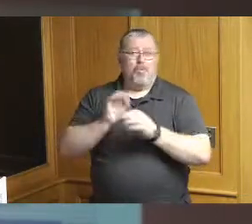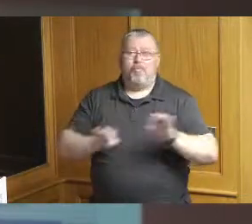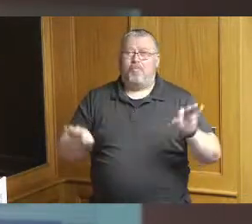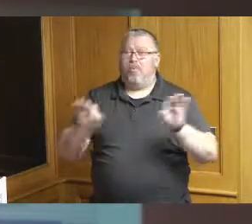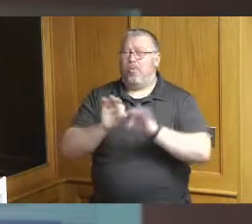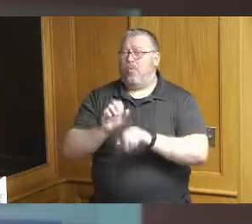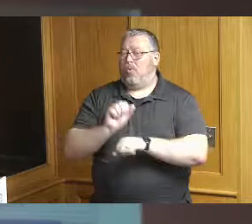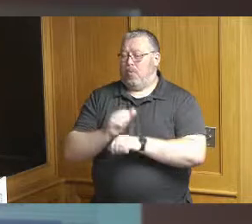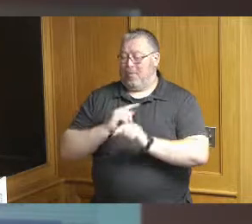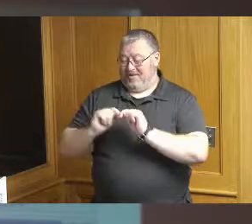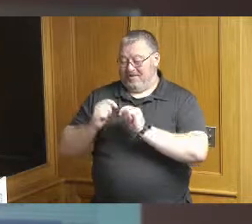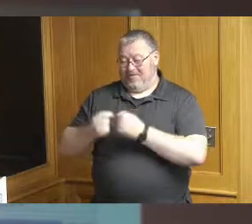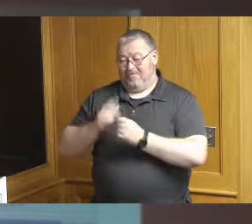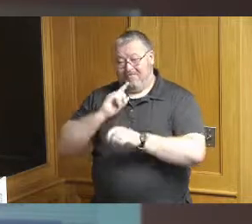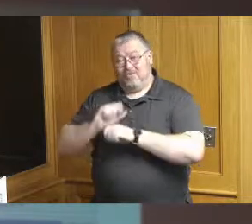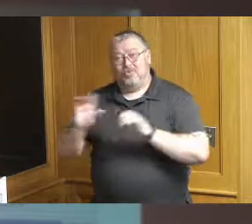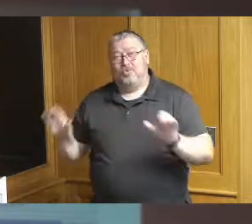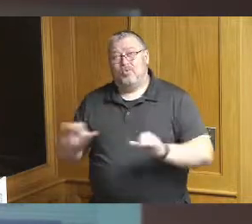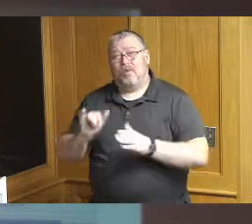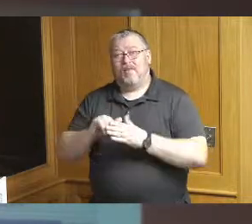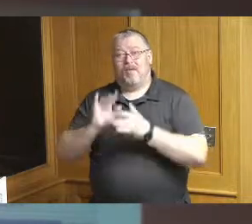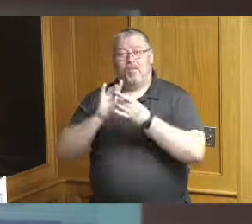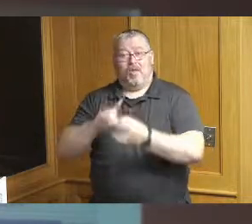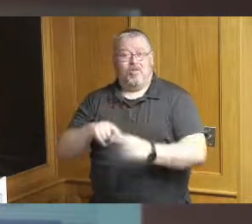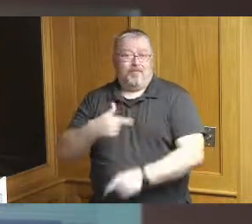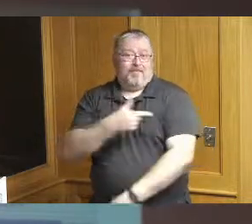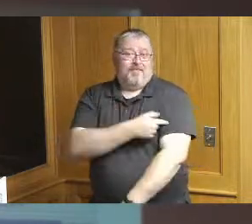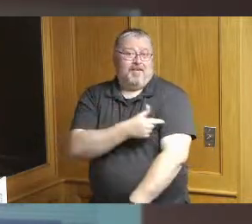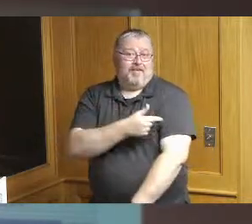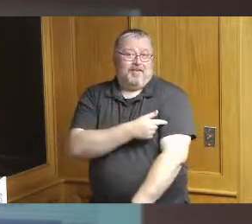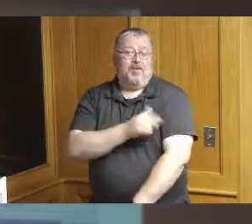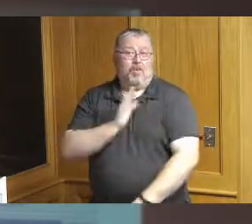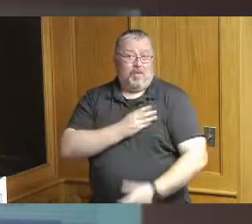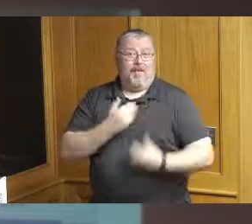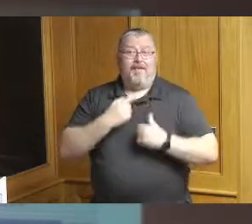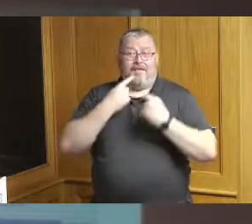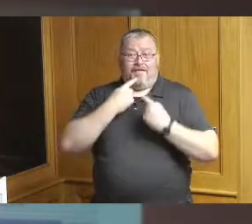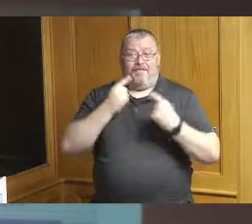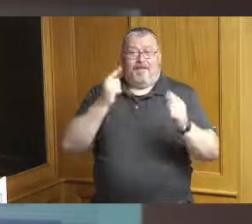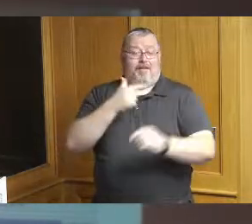my team is doing and that's vaccinations we know we have effective vaccinations we know they work